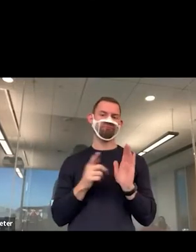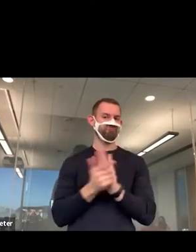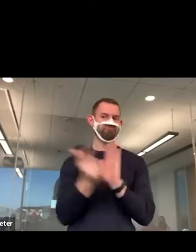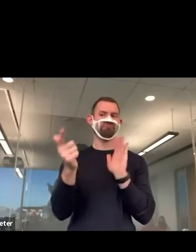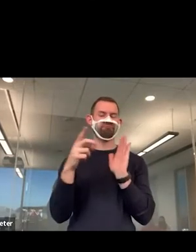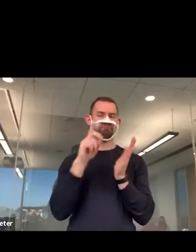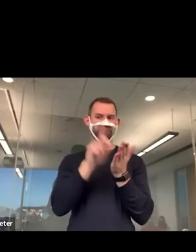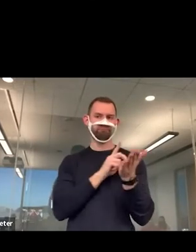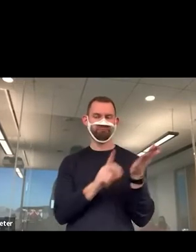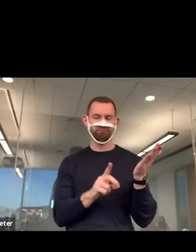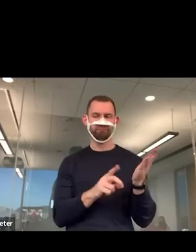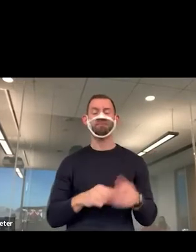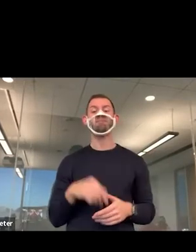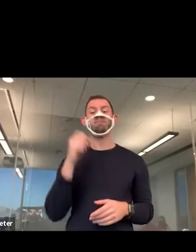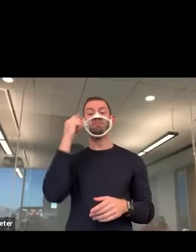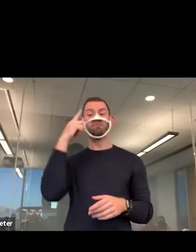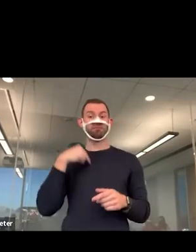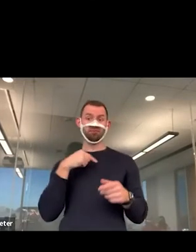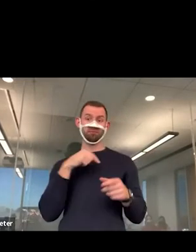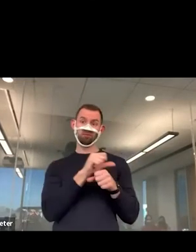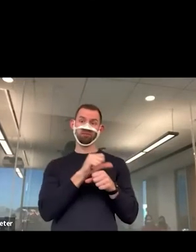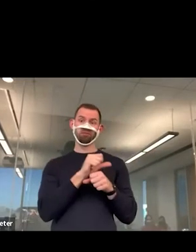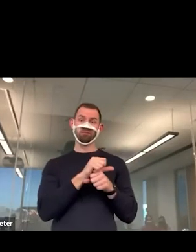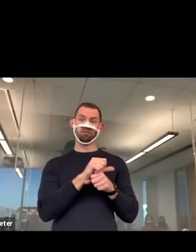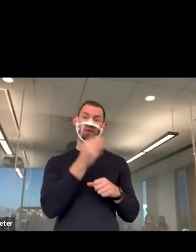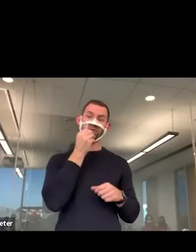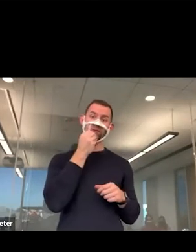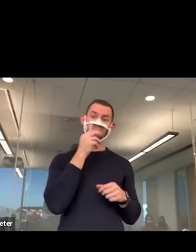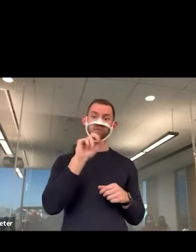for the federal government for the food and drug administration and i would have a new program